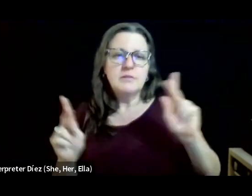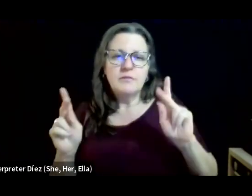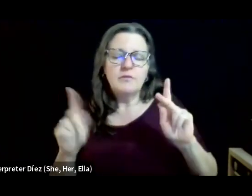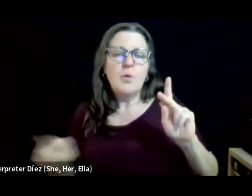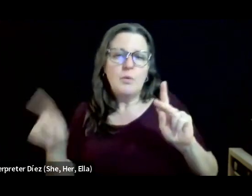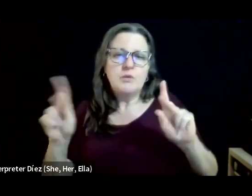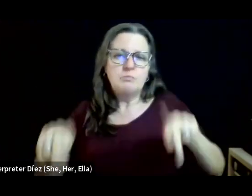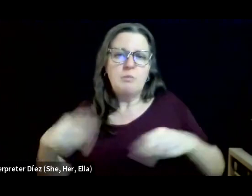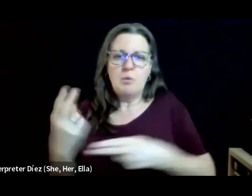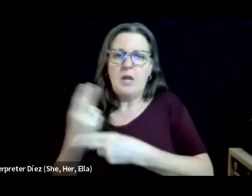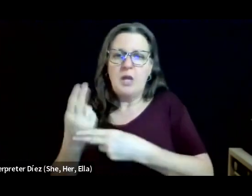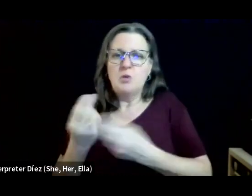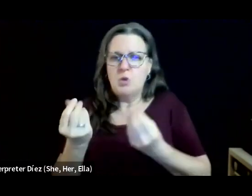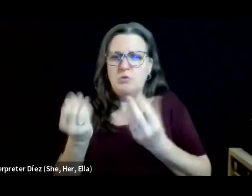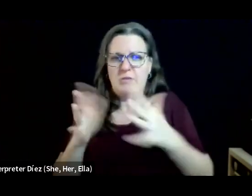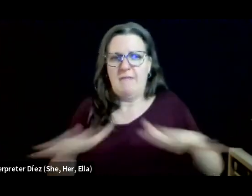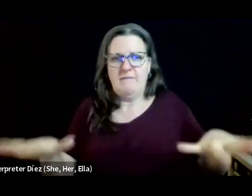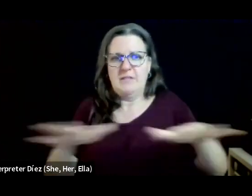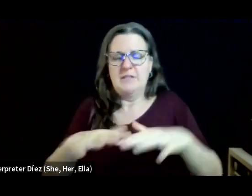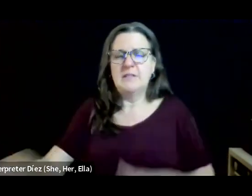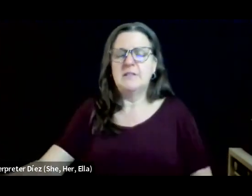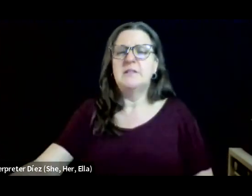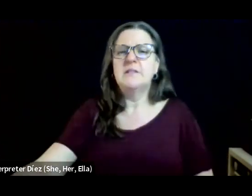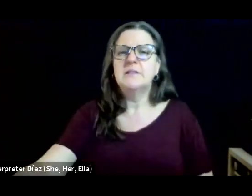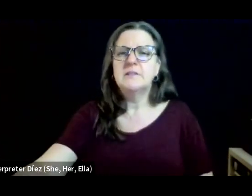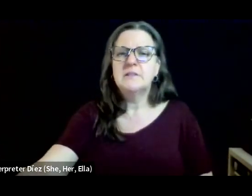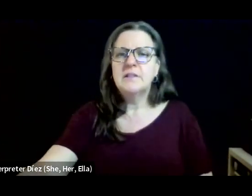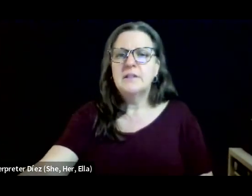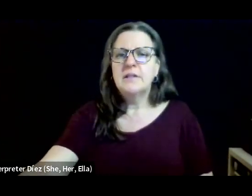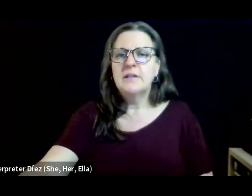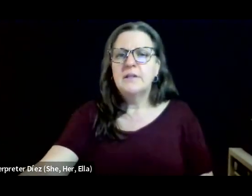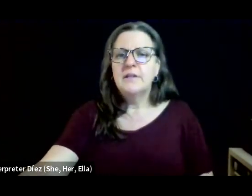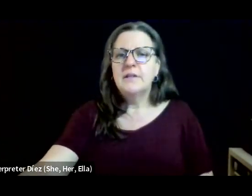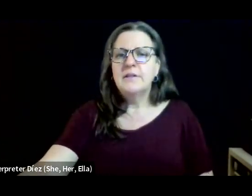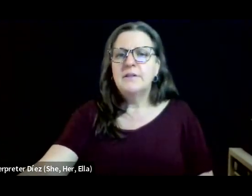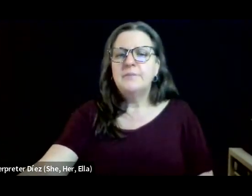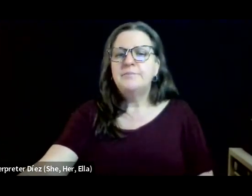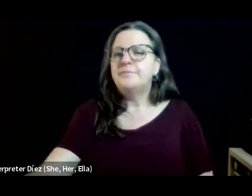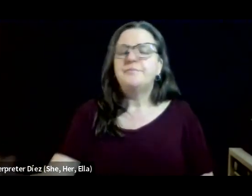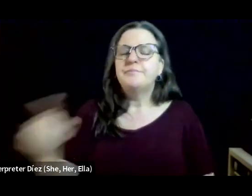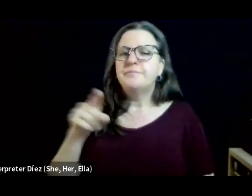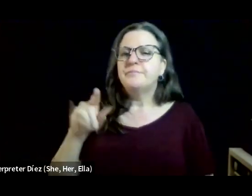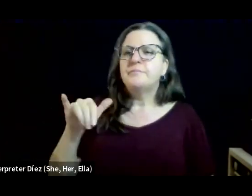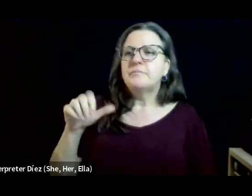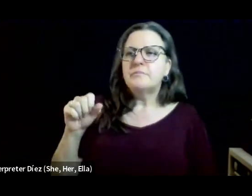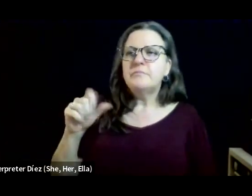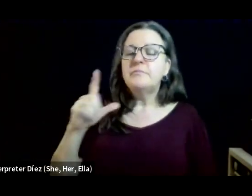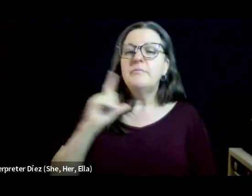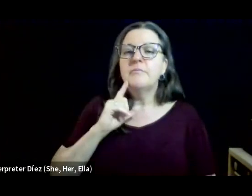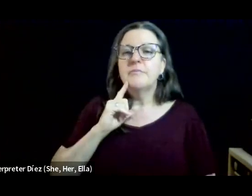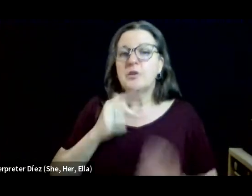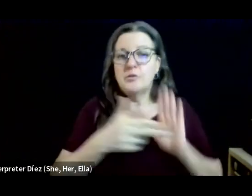And so, um, there- this is- this is the designation and it's up to the Board